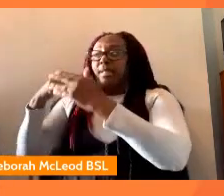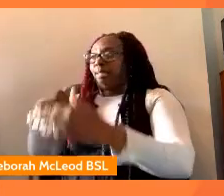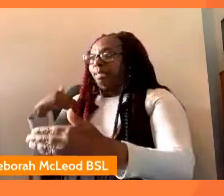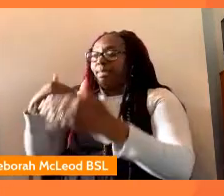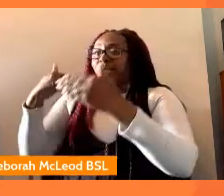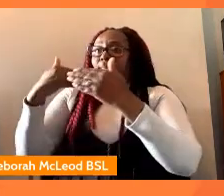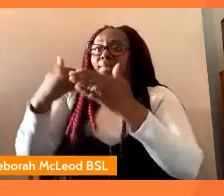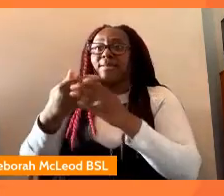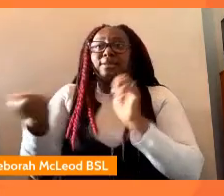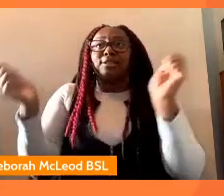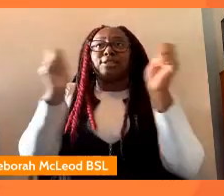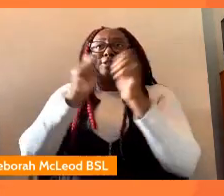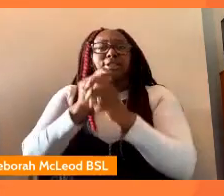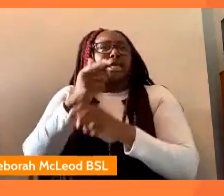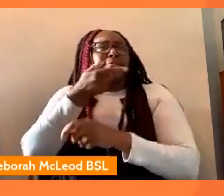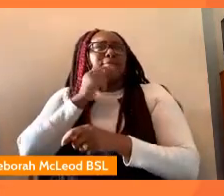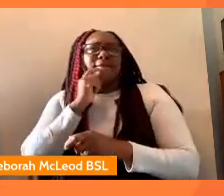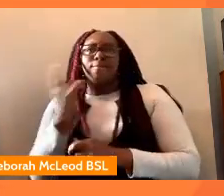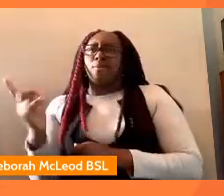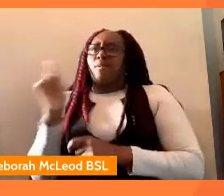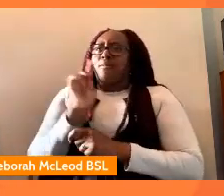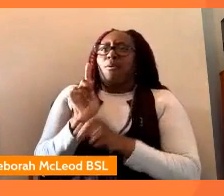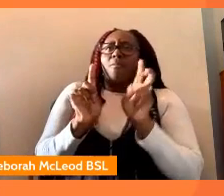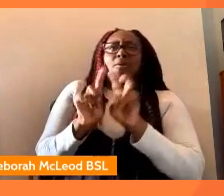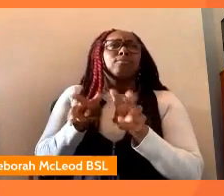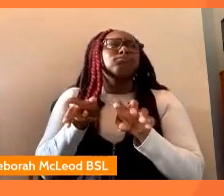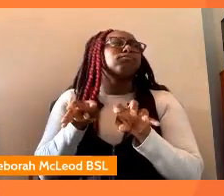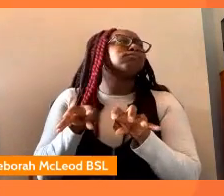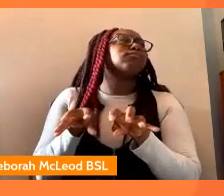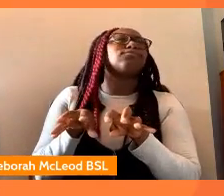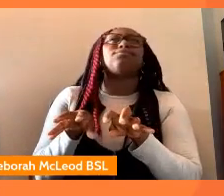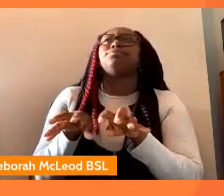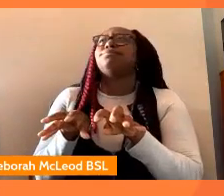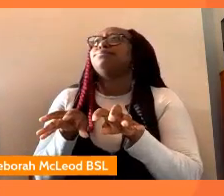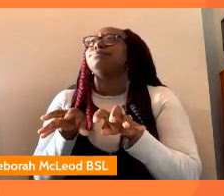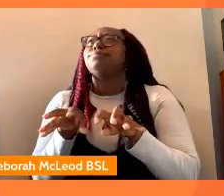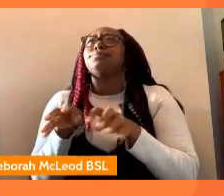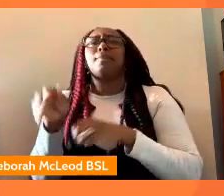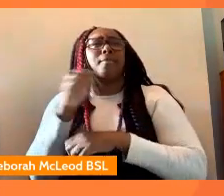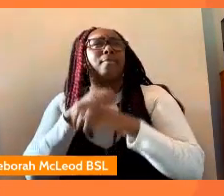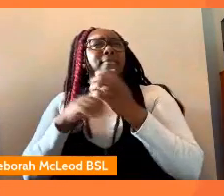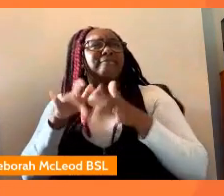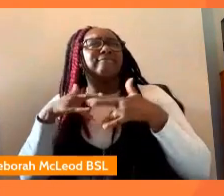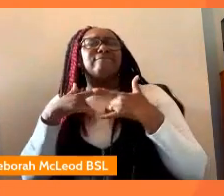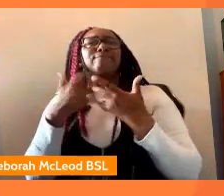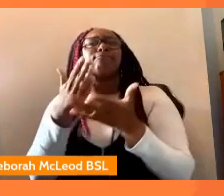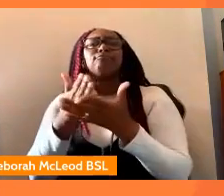passengers back in time on board the West Midlands Metro Network.